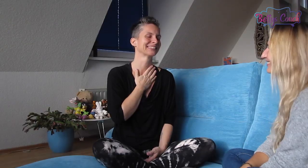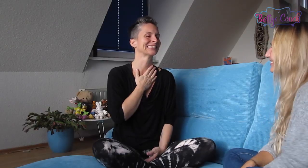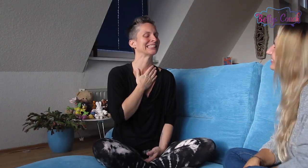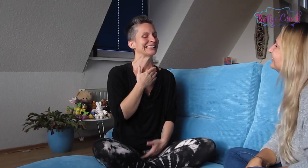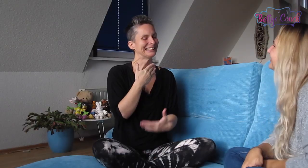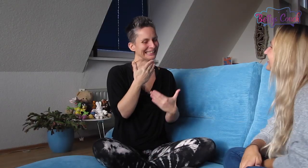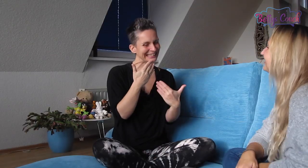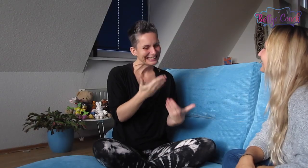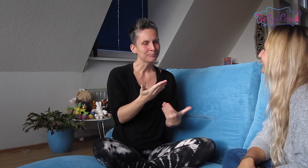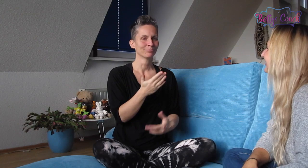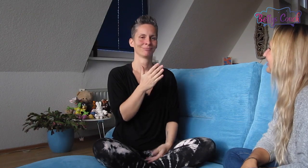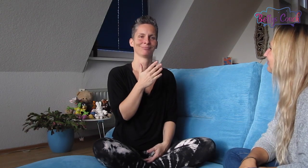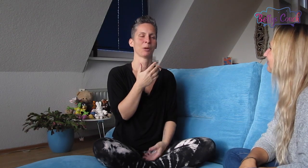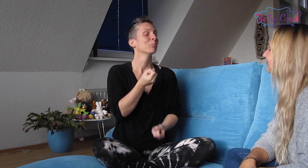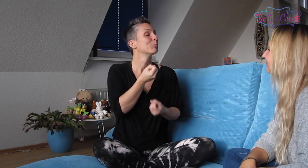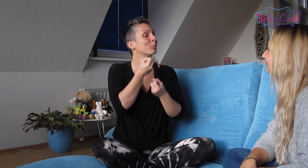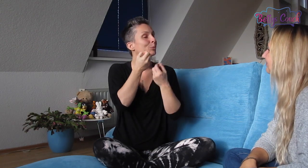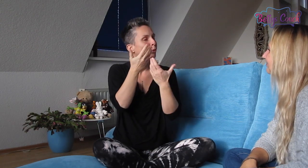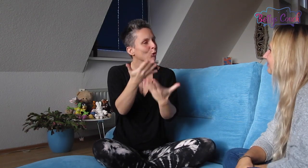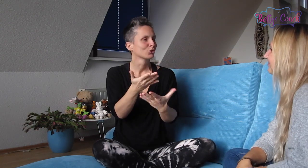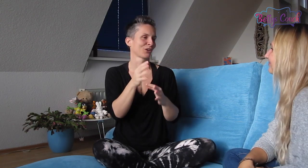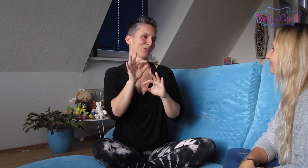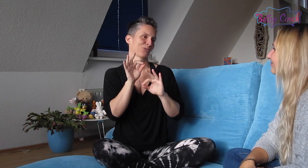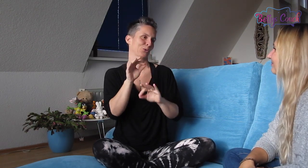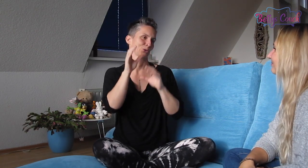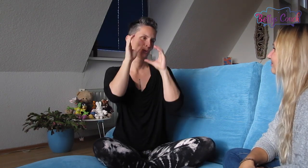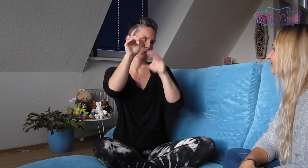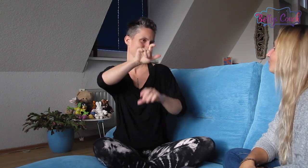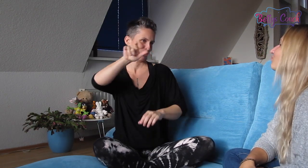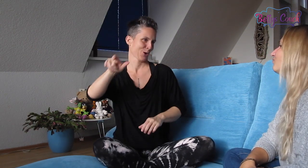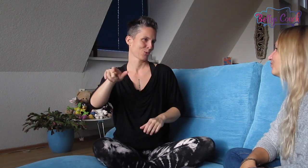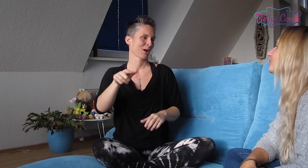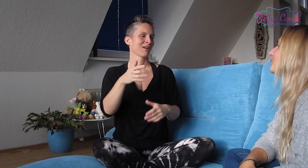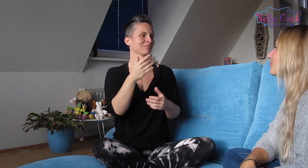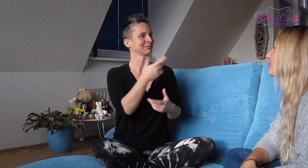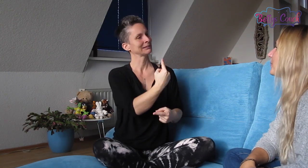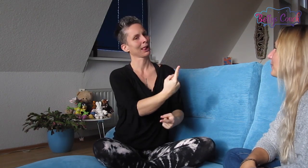Is there a message for the audience that you can convey?